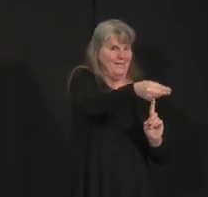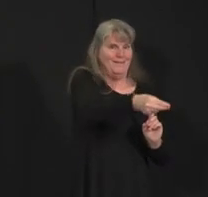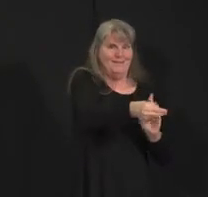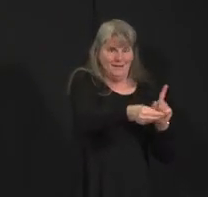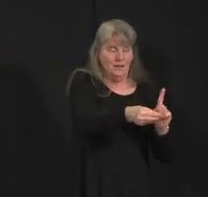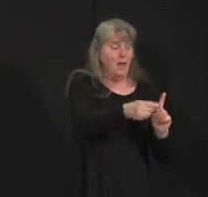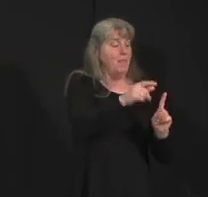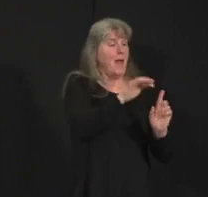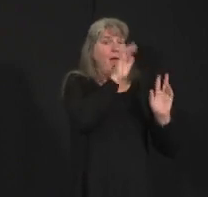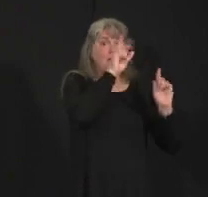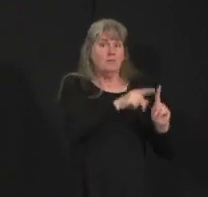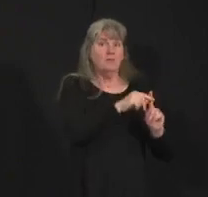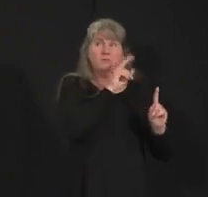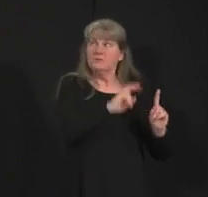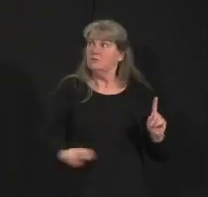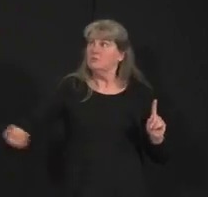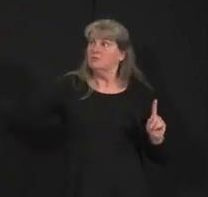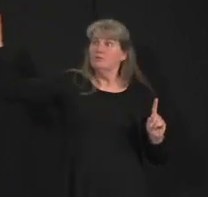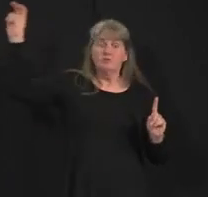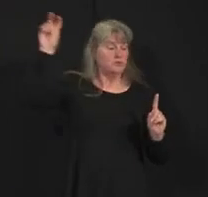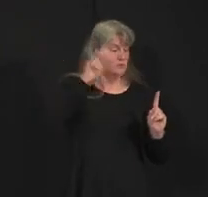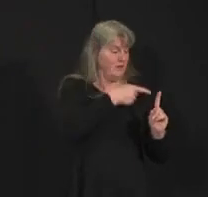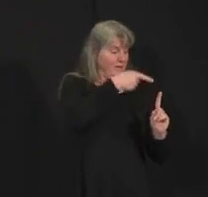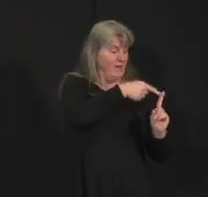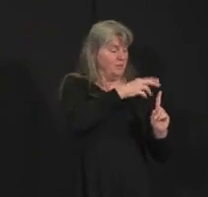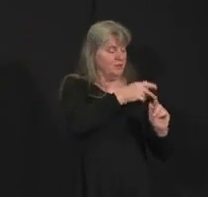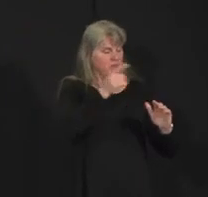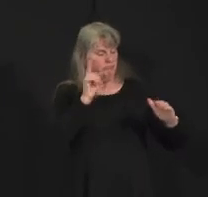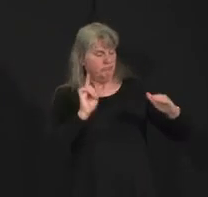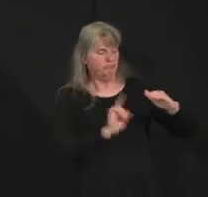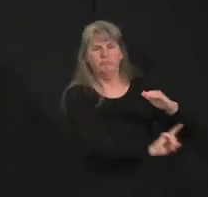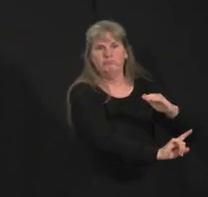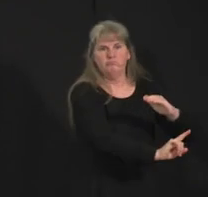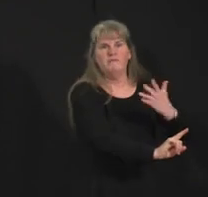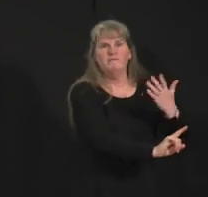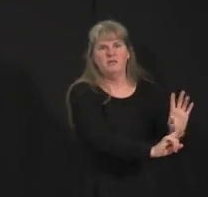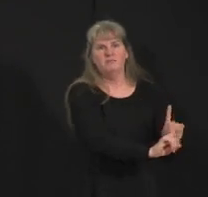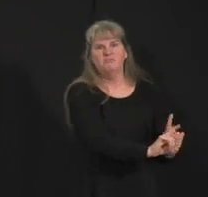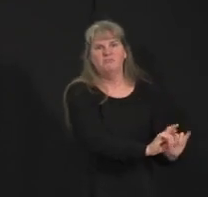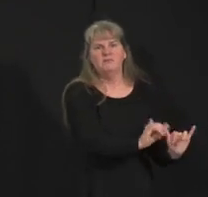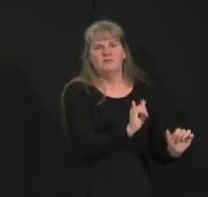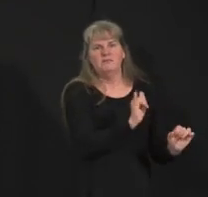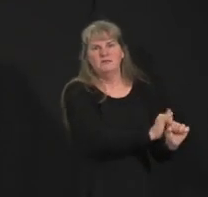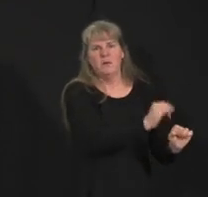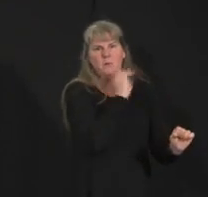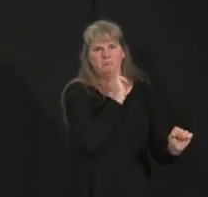travellers returned from travel they did immediately self isolate. So we had very good public